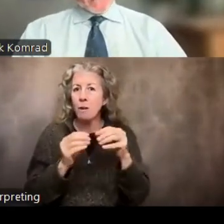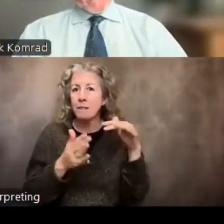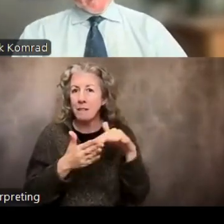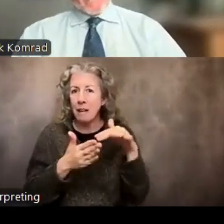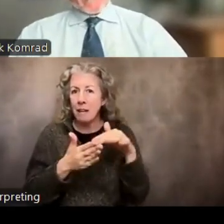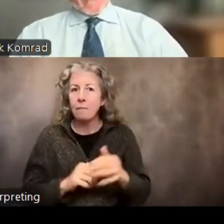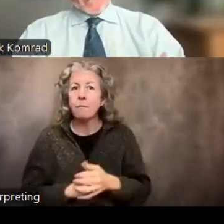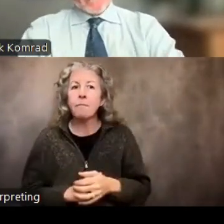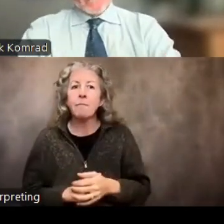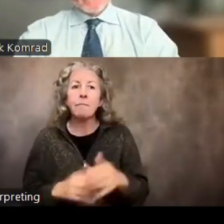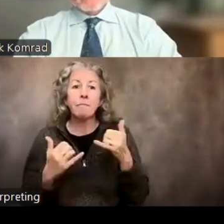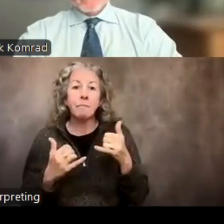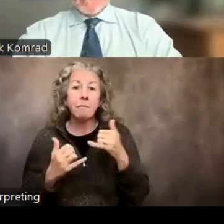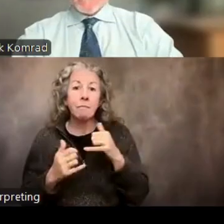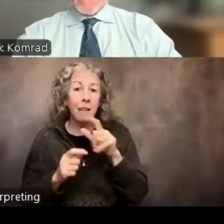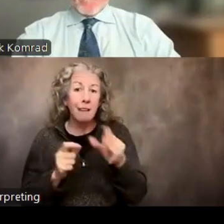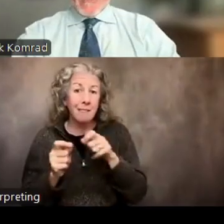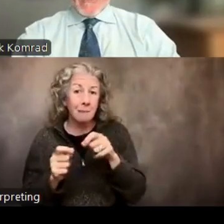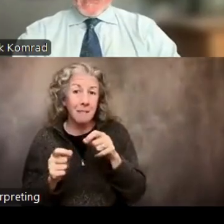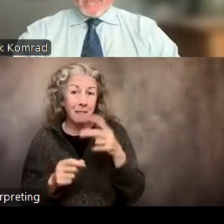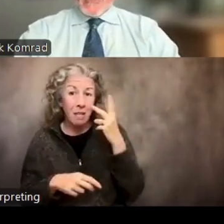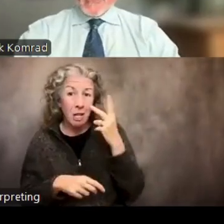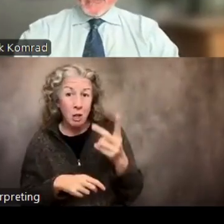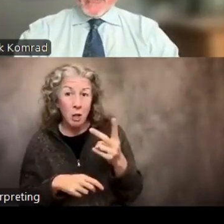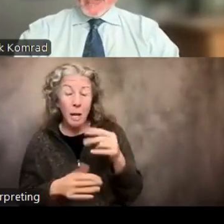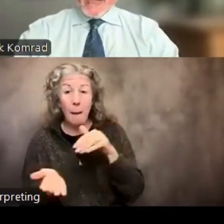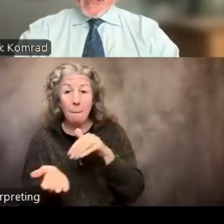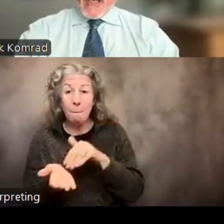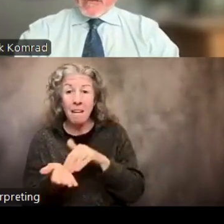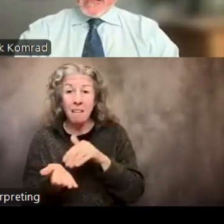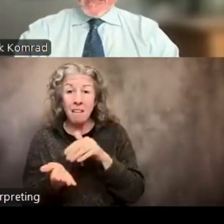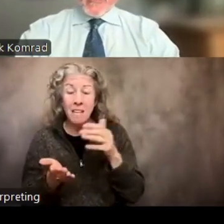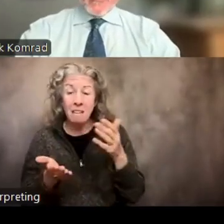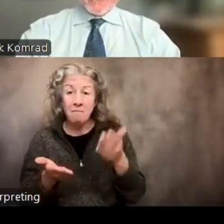specifically to these medically administered suicide scenarios